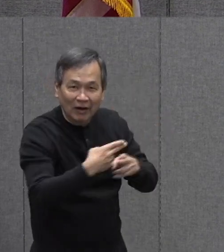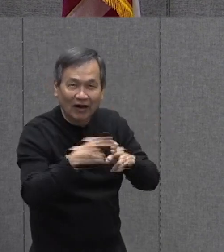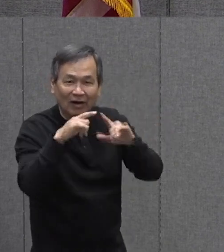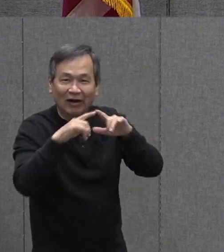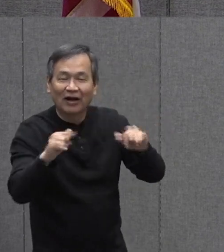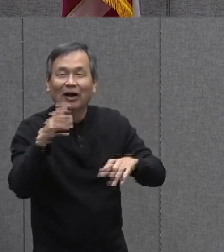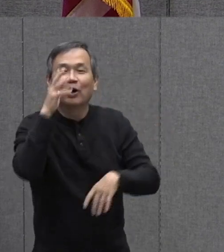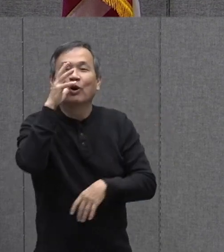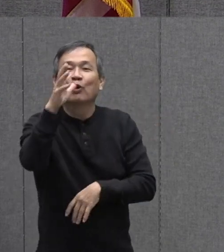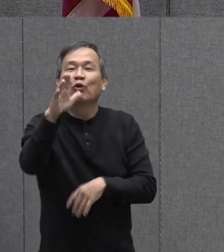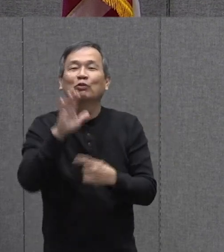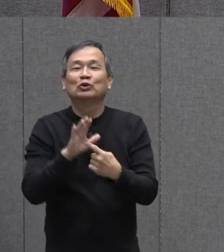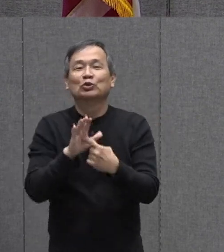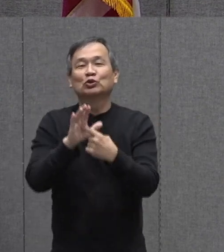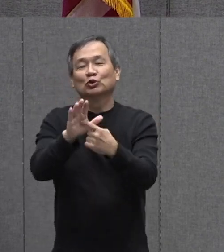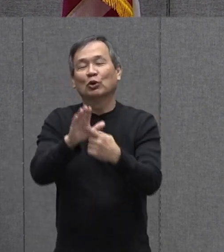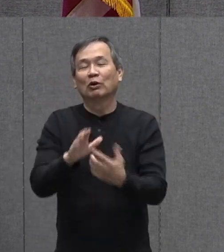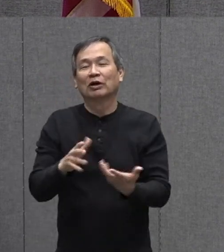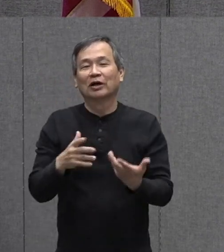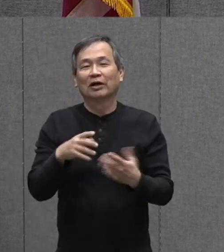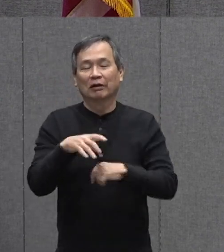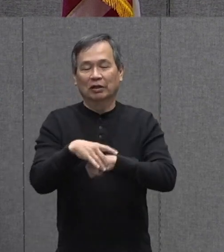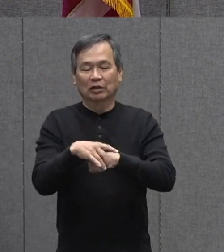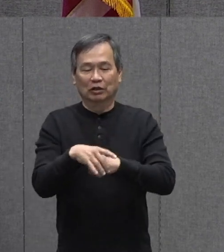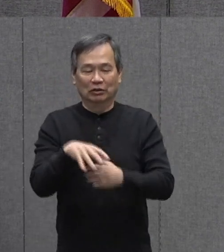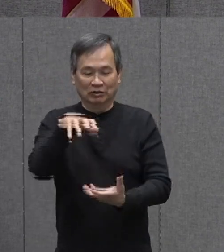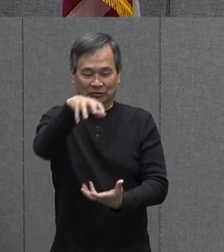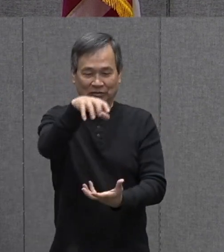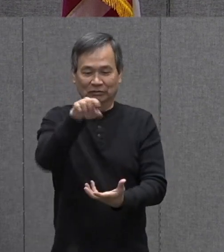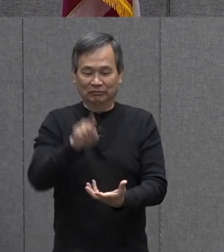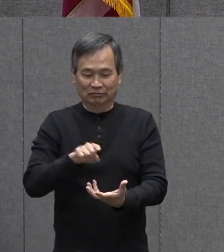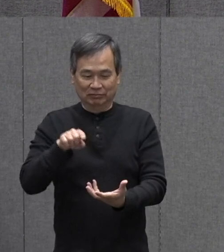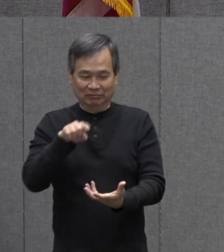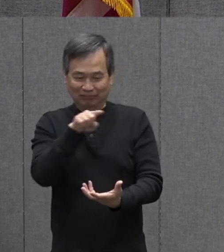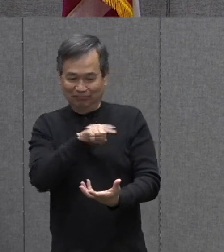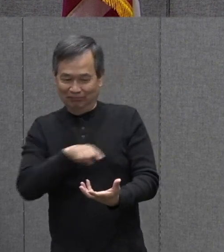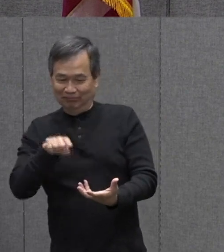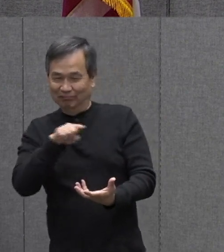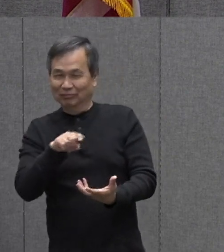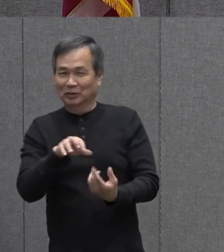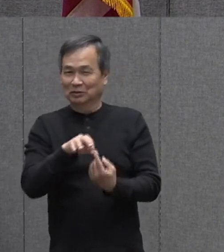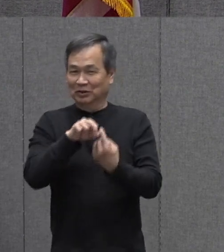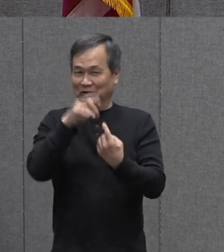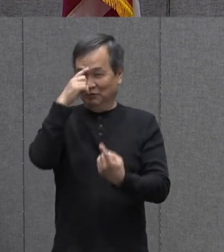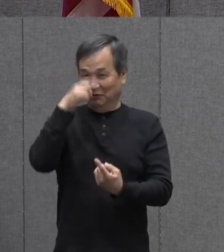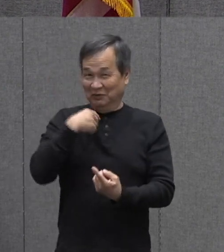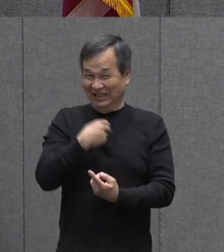different parts of the earth that are special to us. That's what makes it our diagram. We need to think,